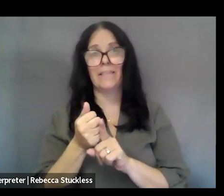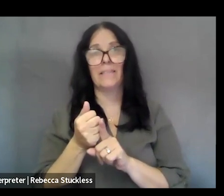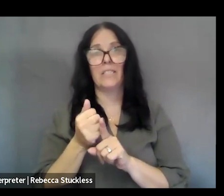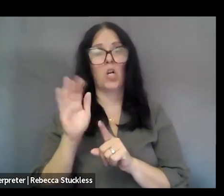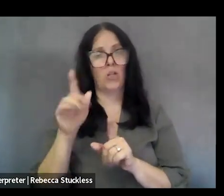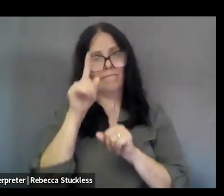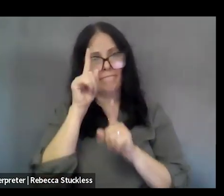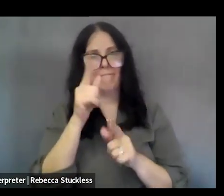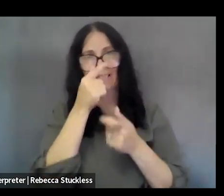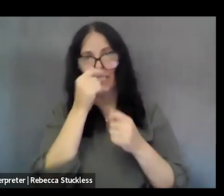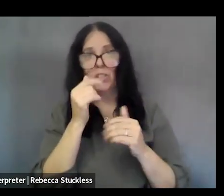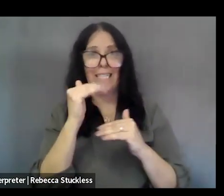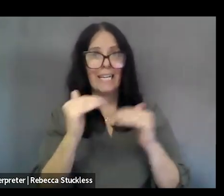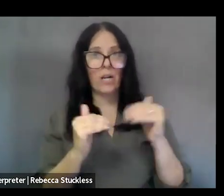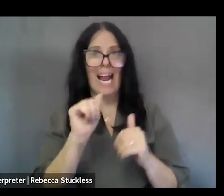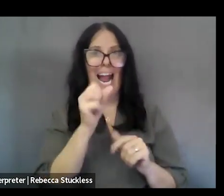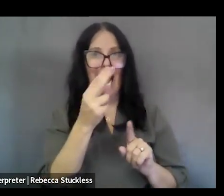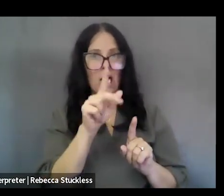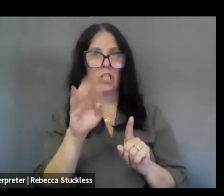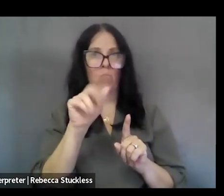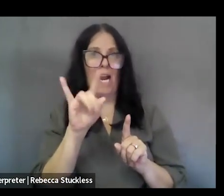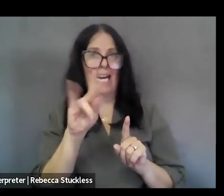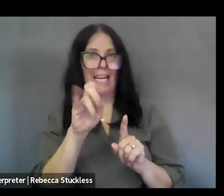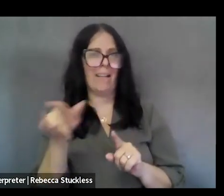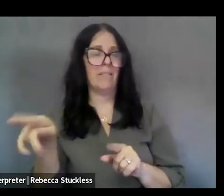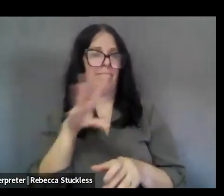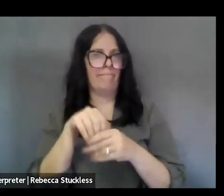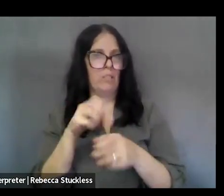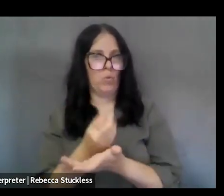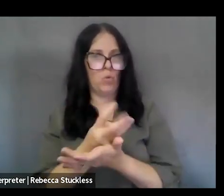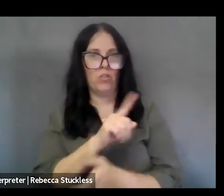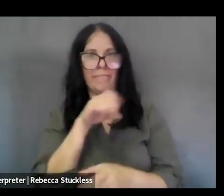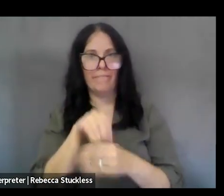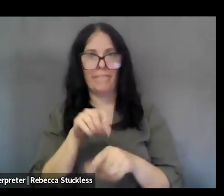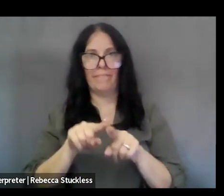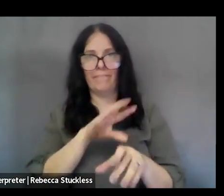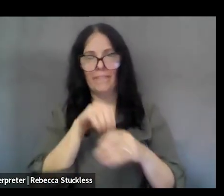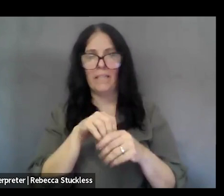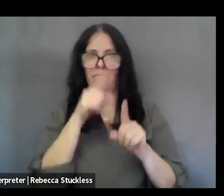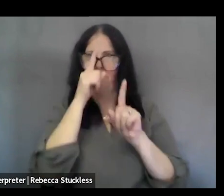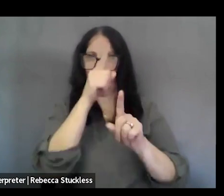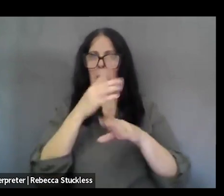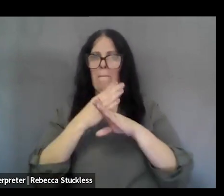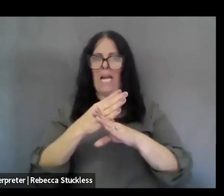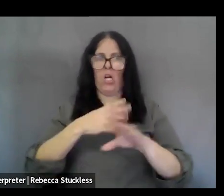disability awareness, and critically reflecting on and challenging societal barriers and factors that